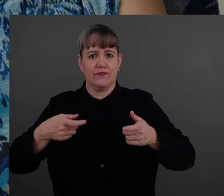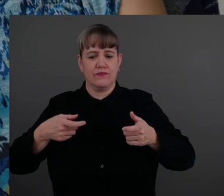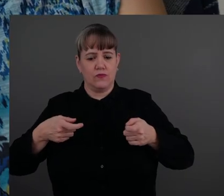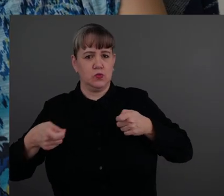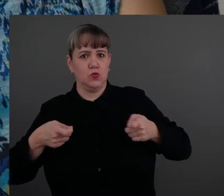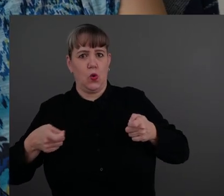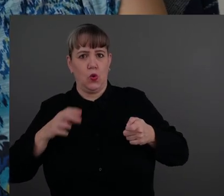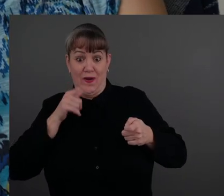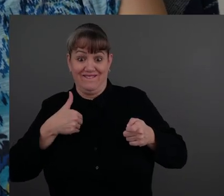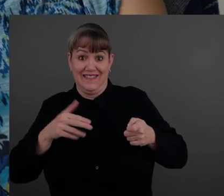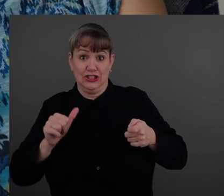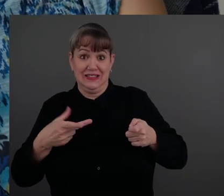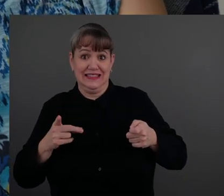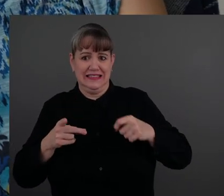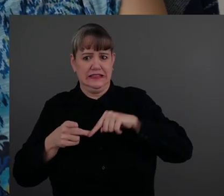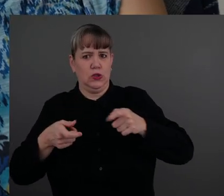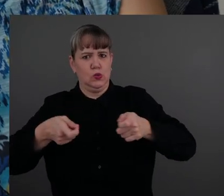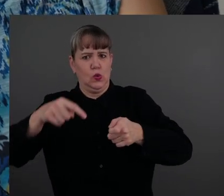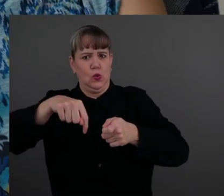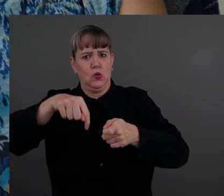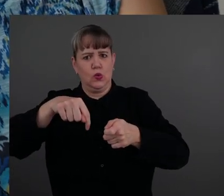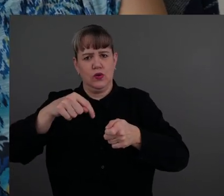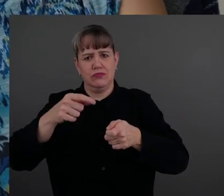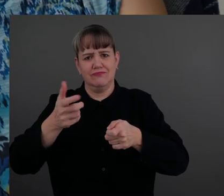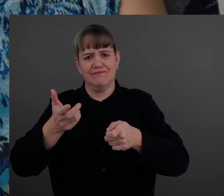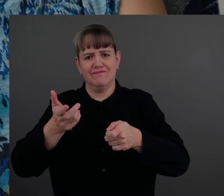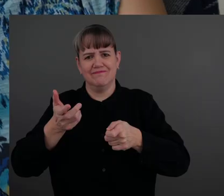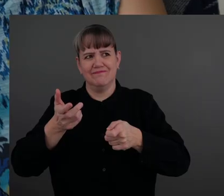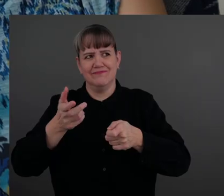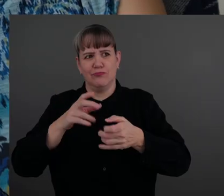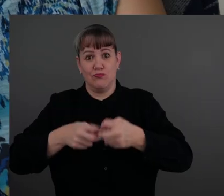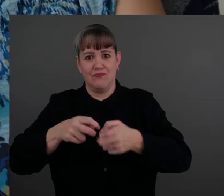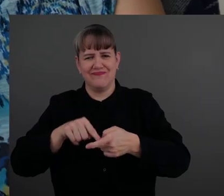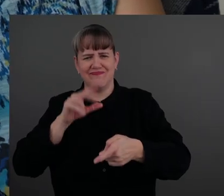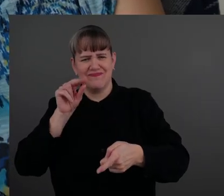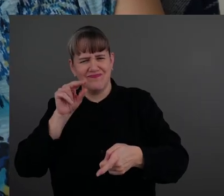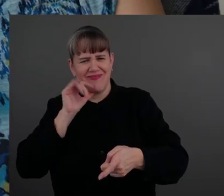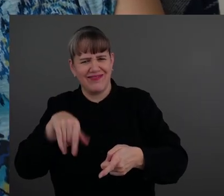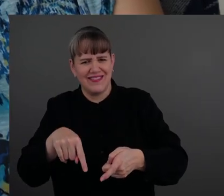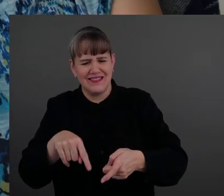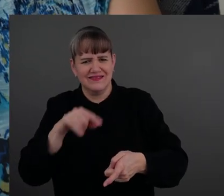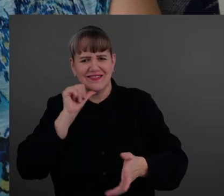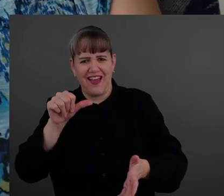ADHD, and it's...it's not. It's just not.